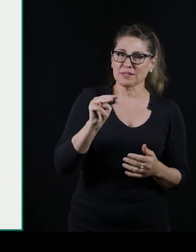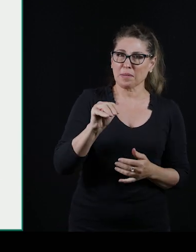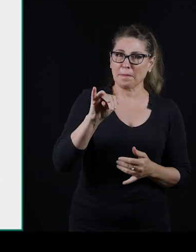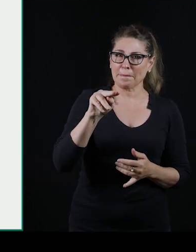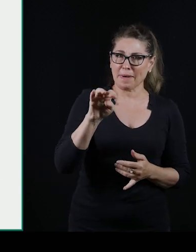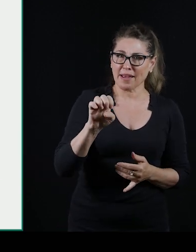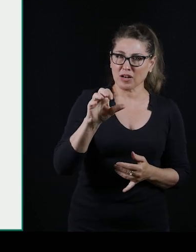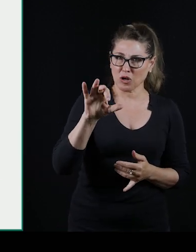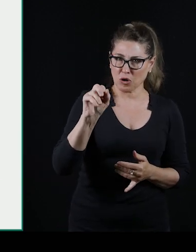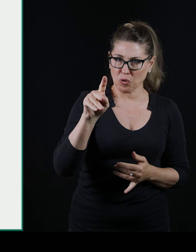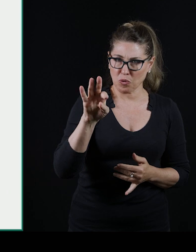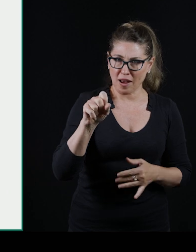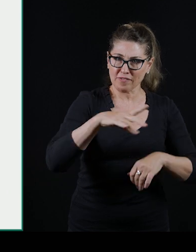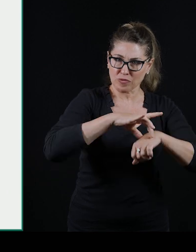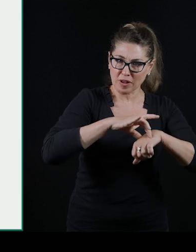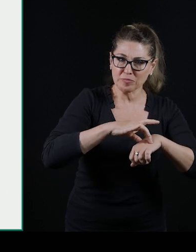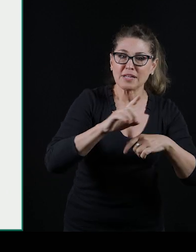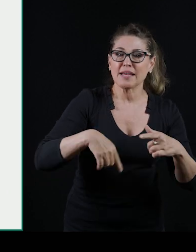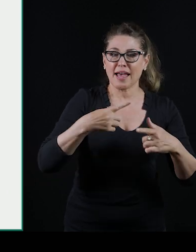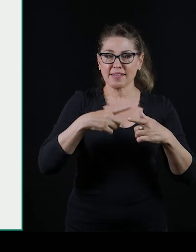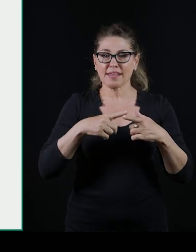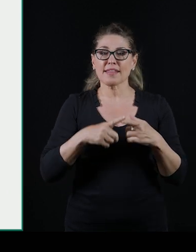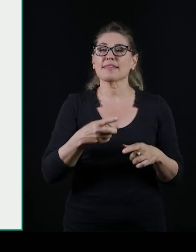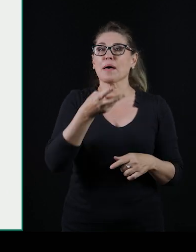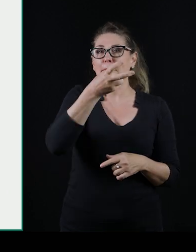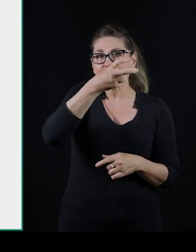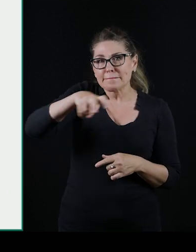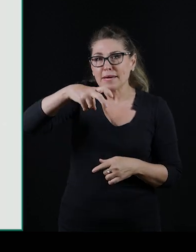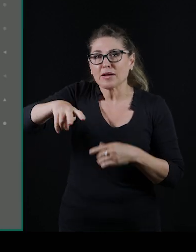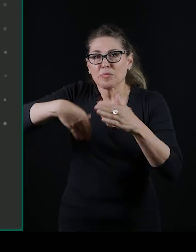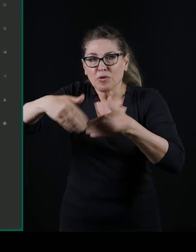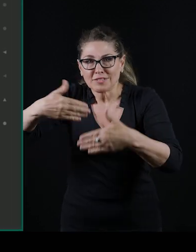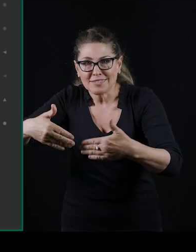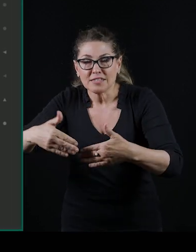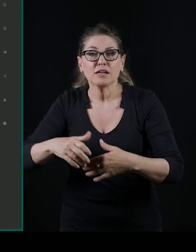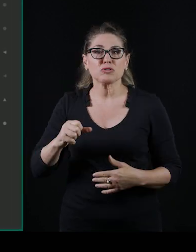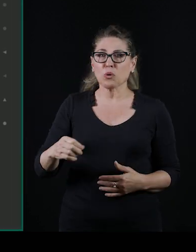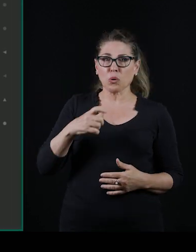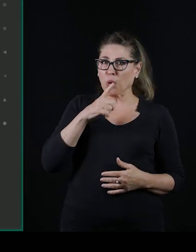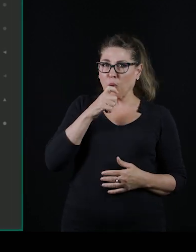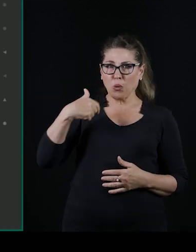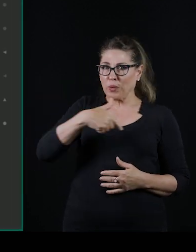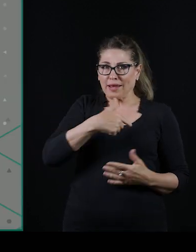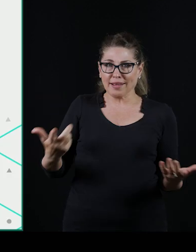And then we'll go through the three major parts of the migration process. So who are we?